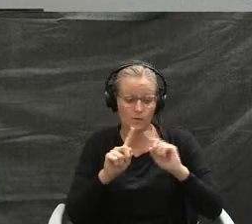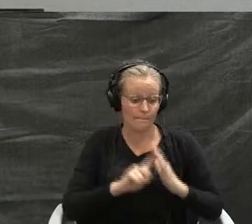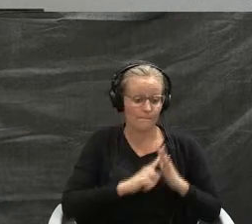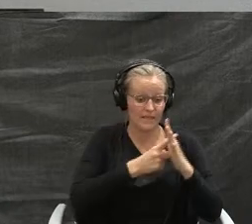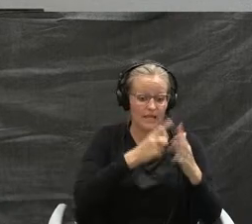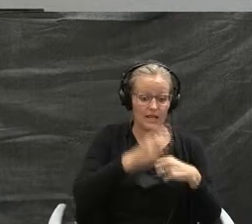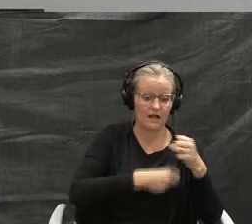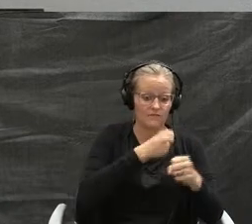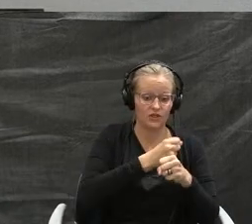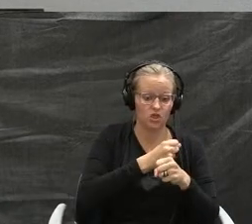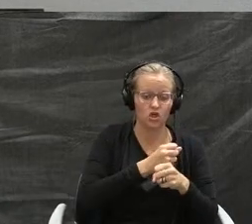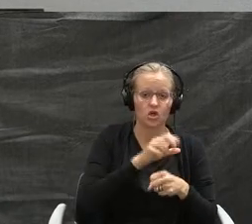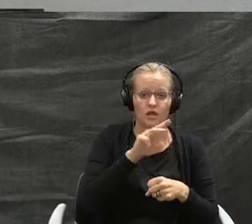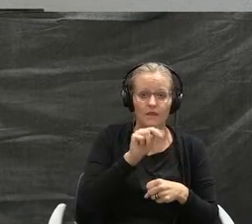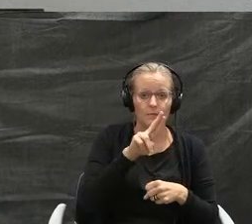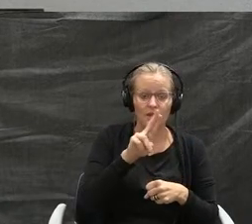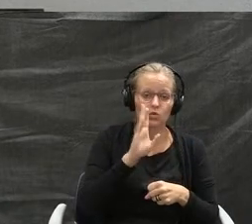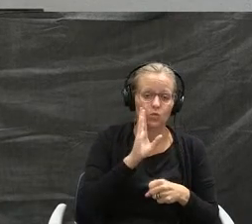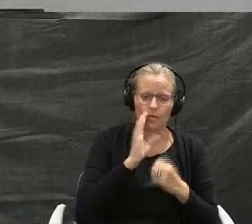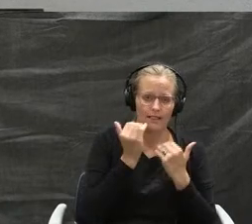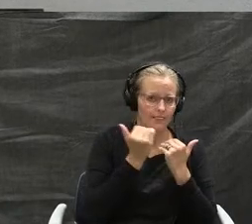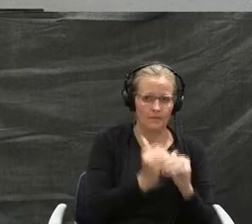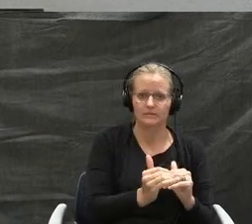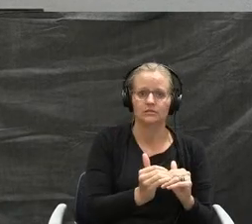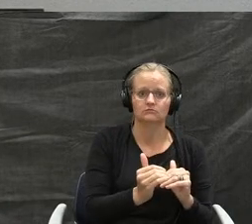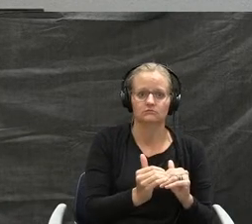limited. You take take the a launch real. We don't have